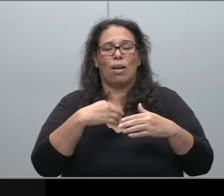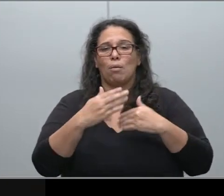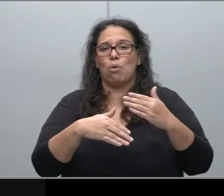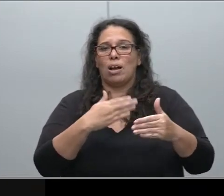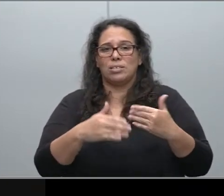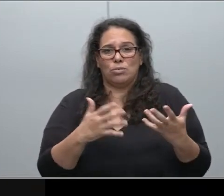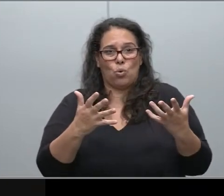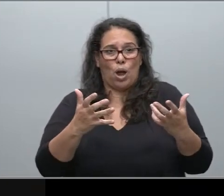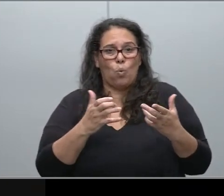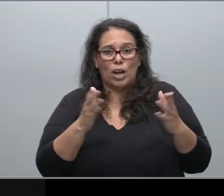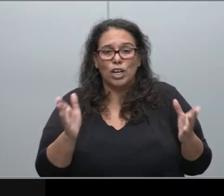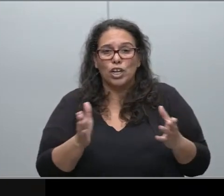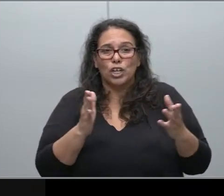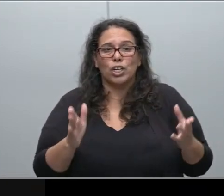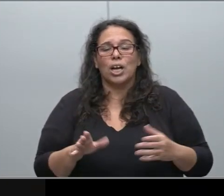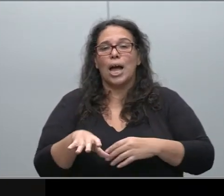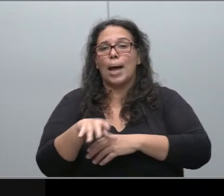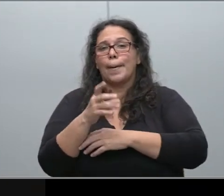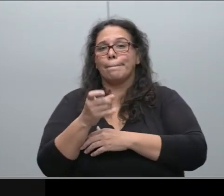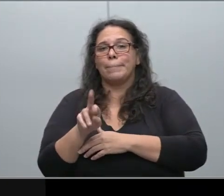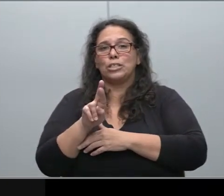you select the language that you prefer.